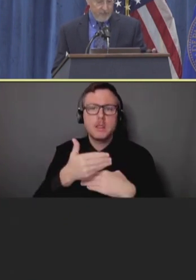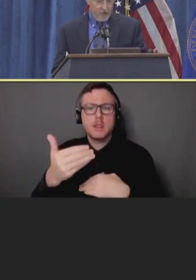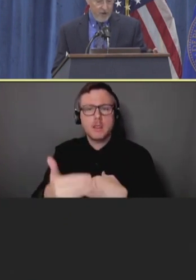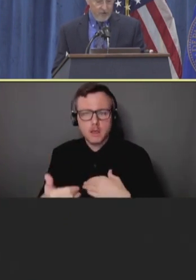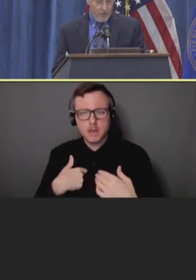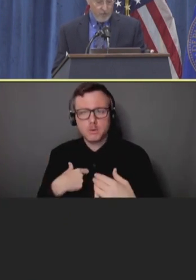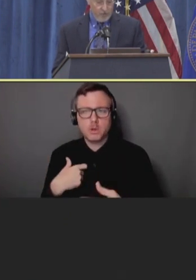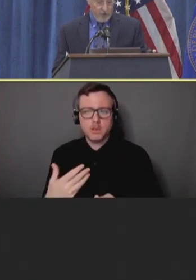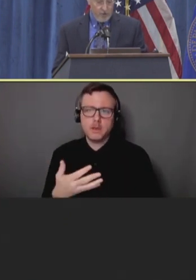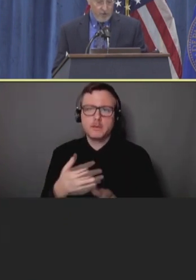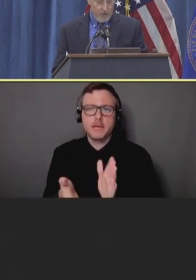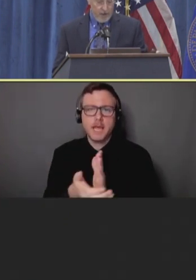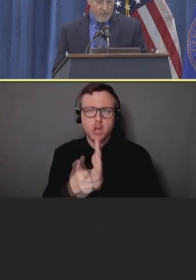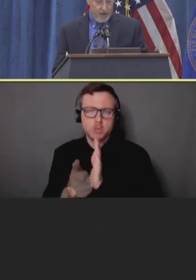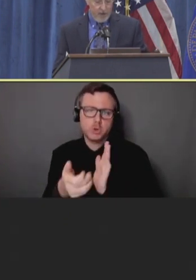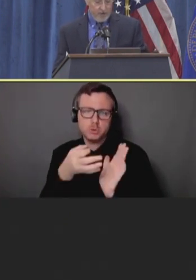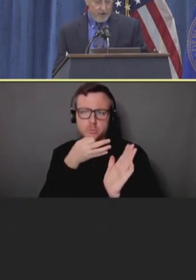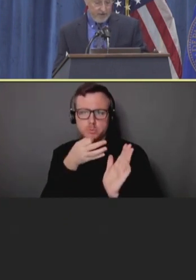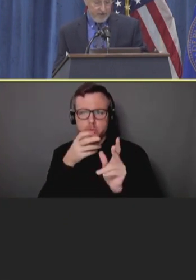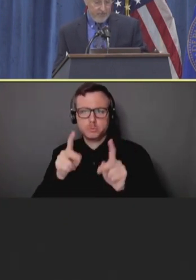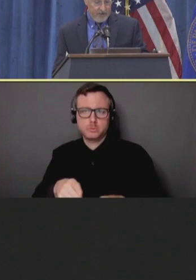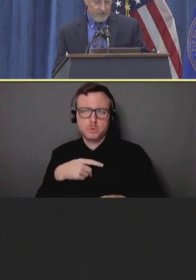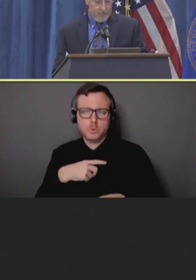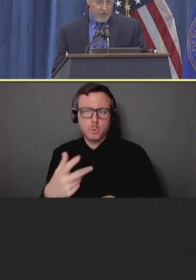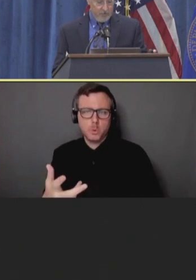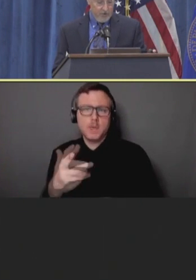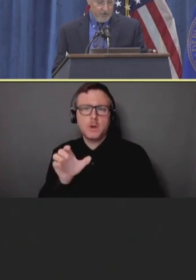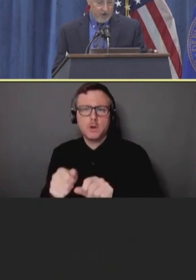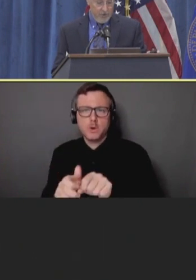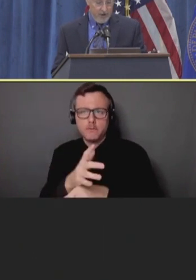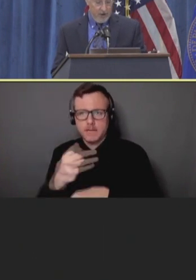After lunch we'll resume with a panel about COVID-19 vaccine boosters, and a panel about